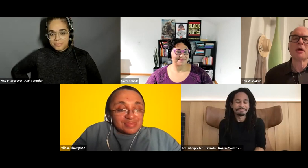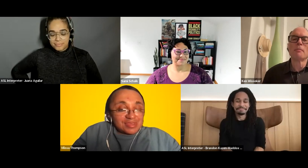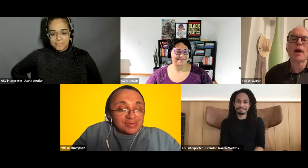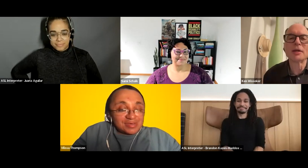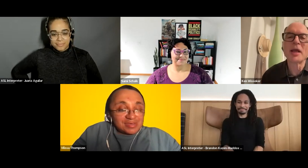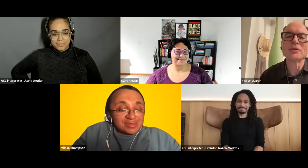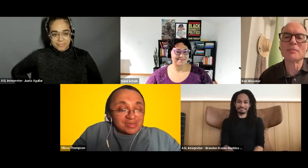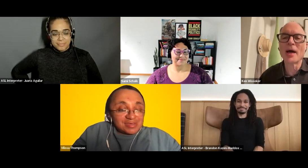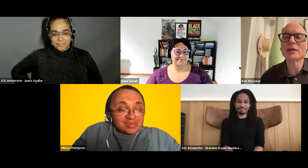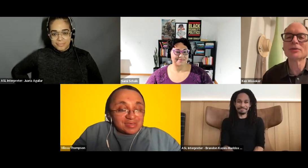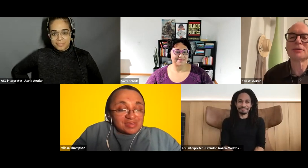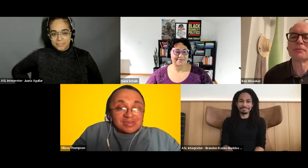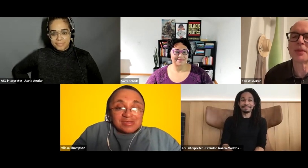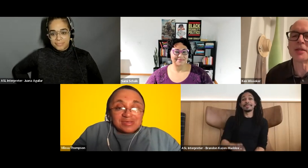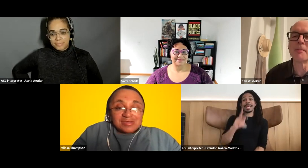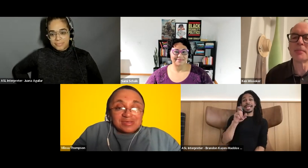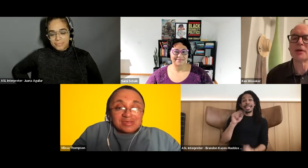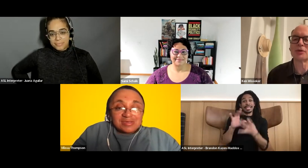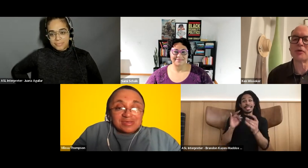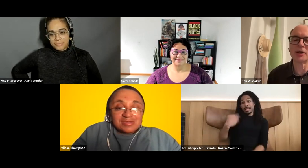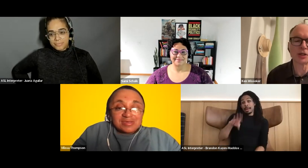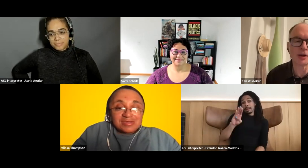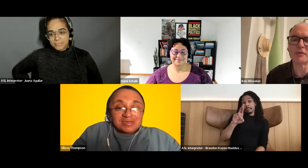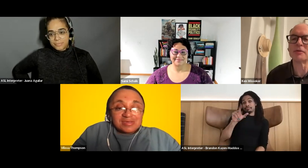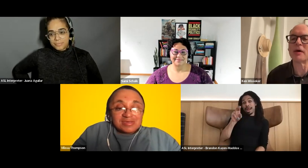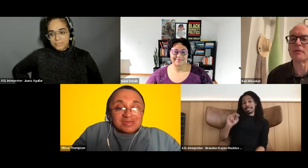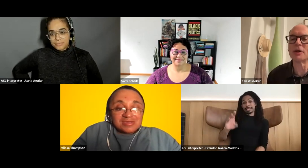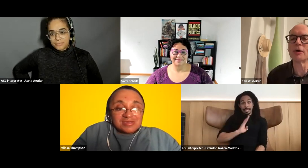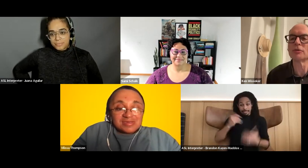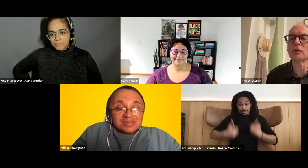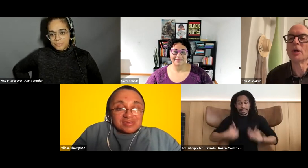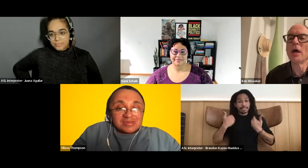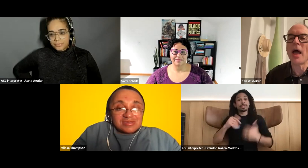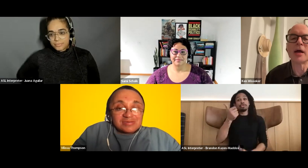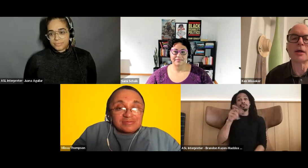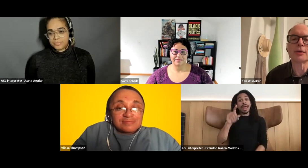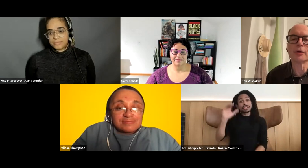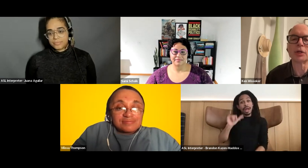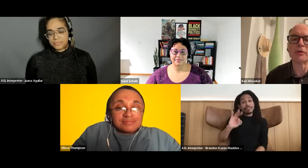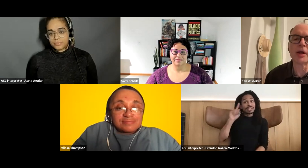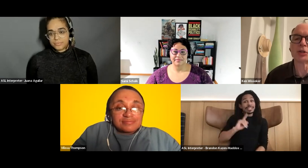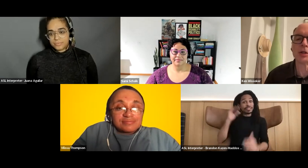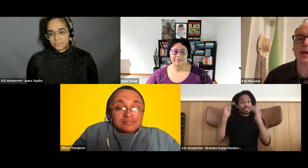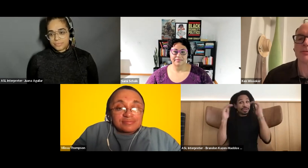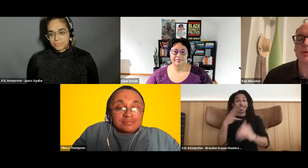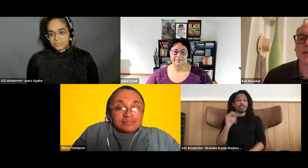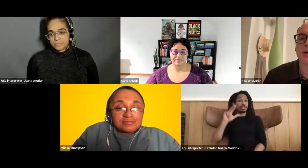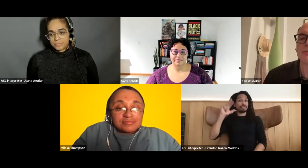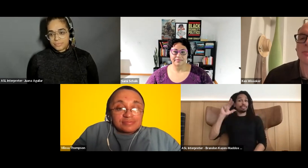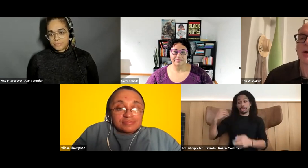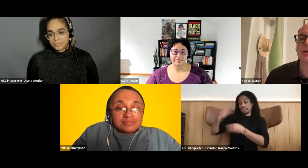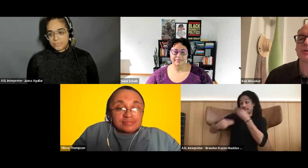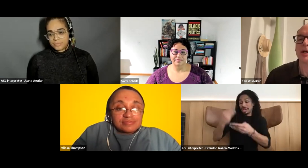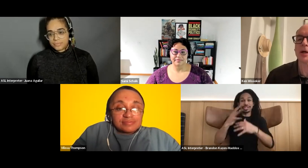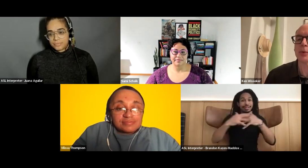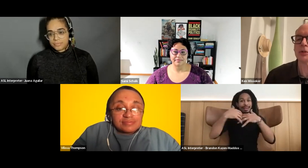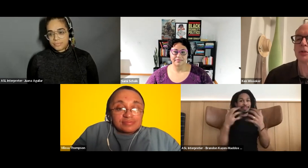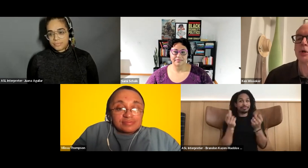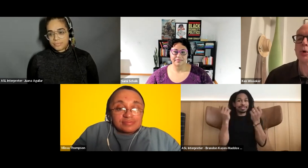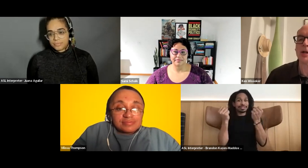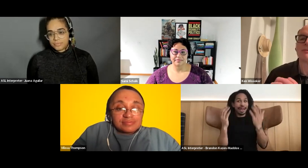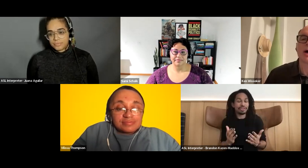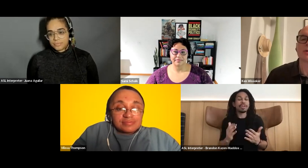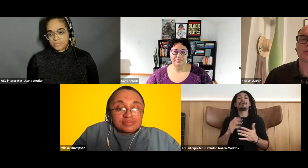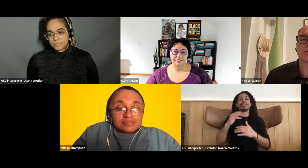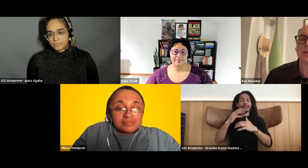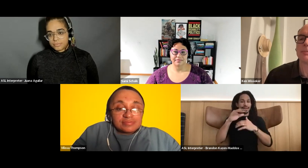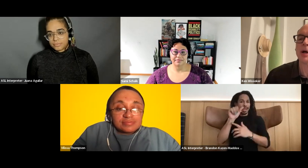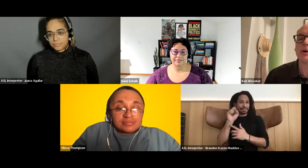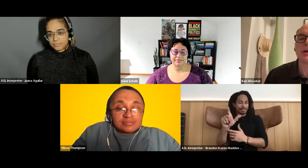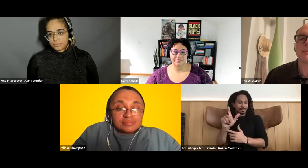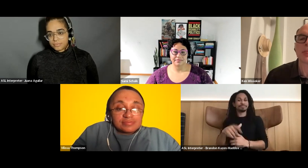Ken Wissoker: Brandon Kazen Maddox. (They/them) as a grandchild of deaf adults. and a third-generation native signer of American sign language who identifies this non-binary